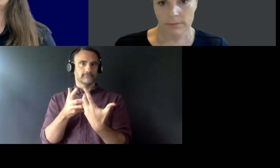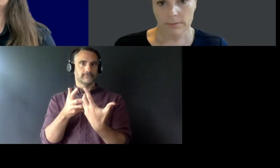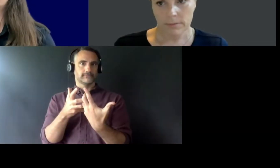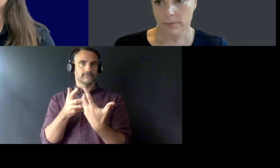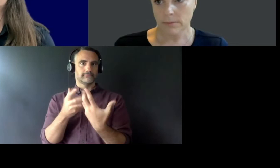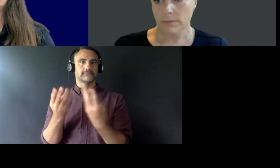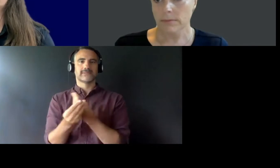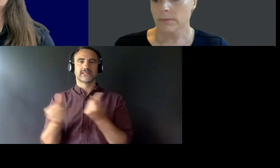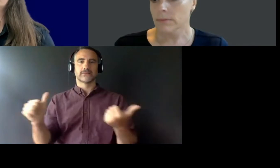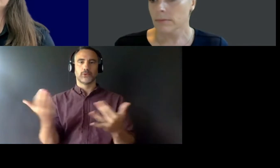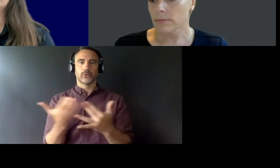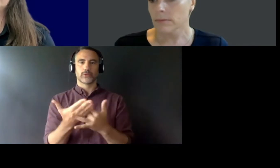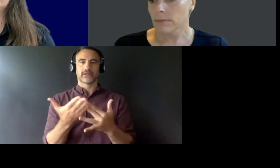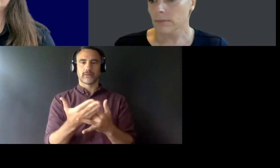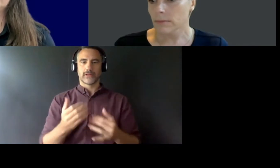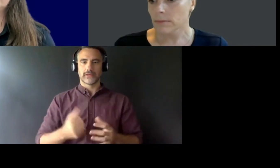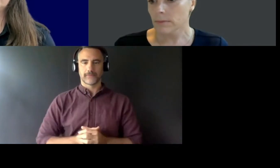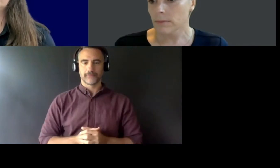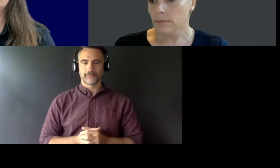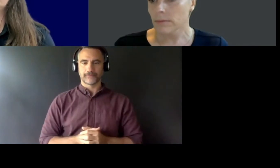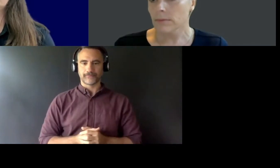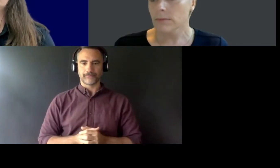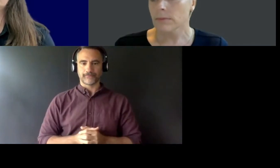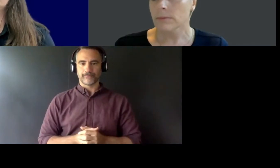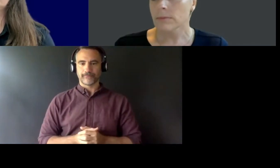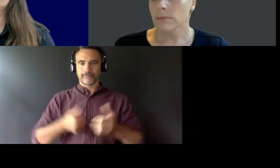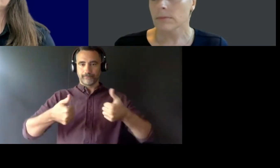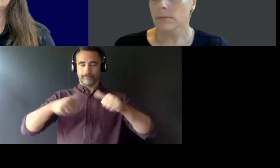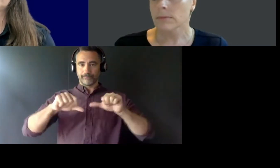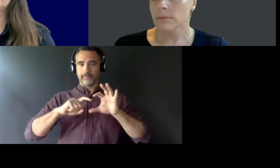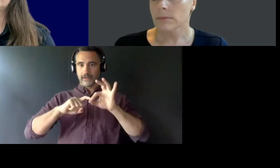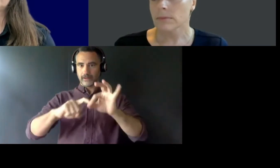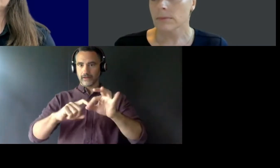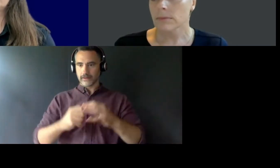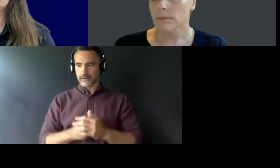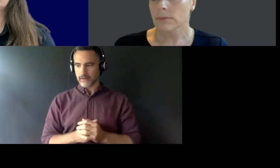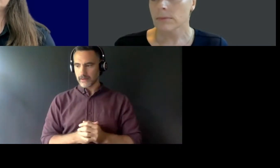Some of the images in the document don't have alt text; is that correct?